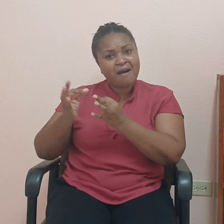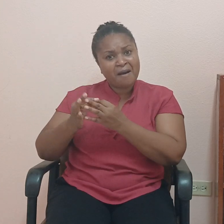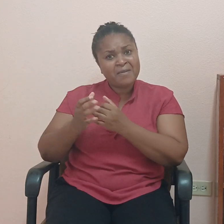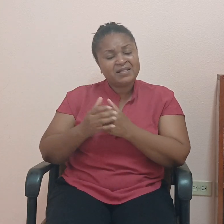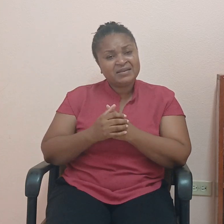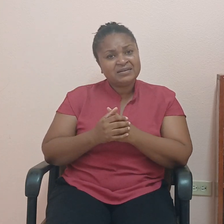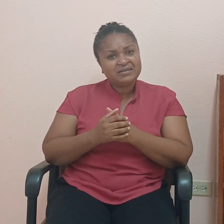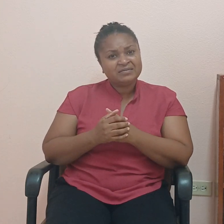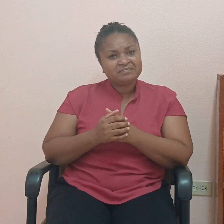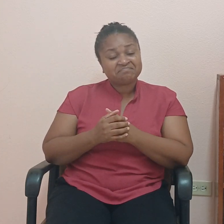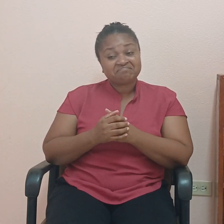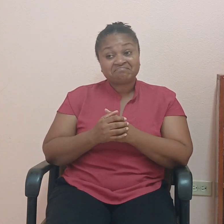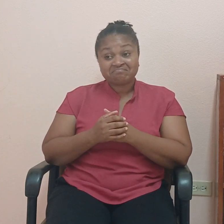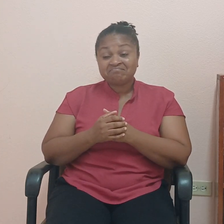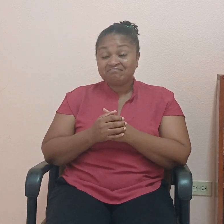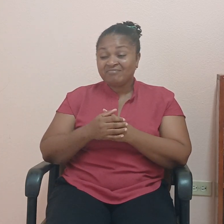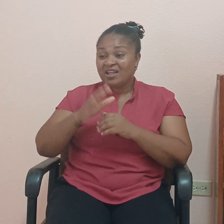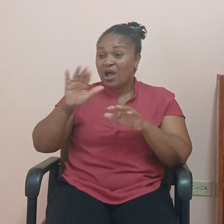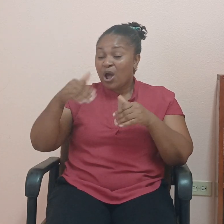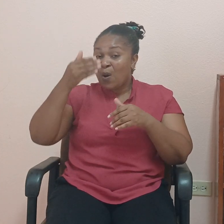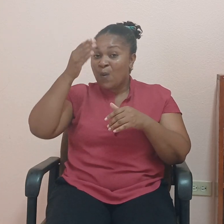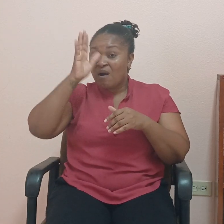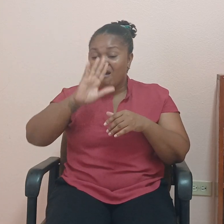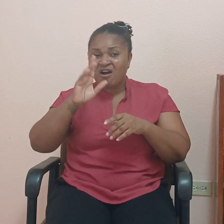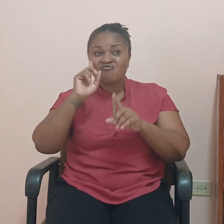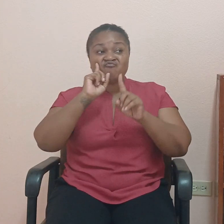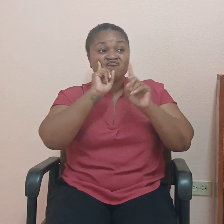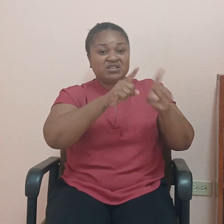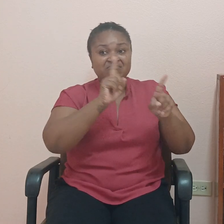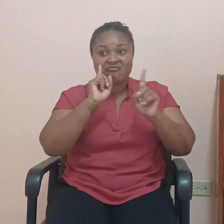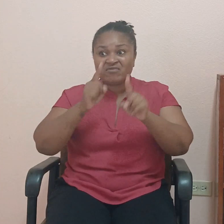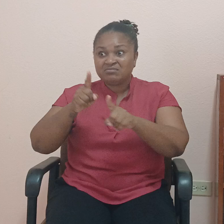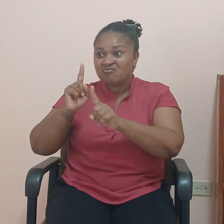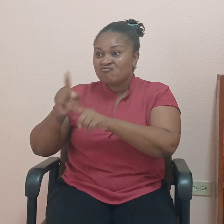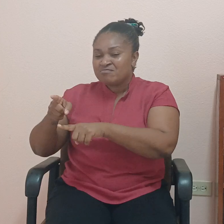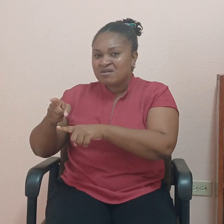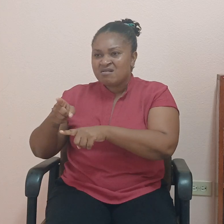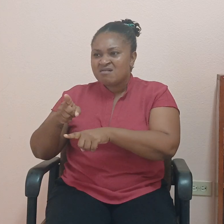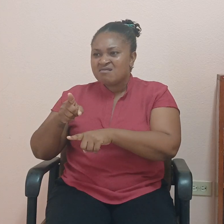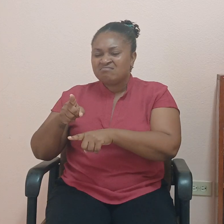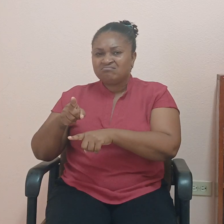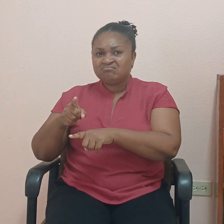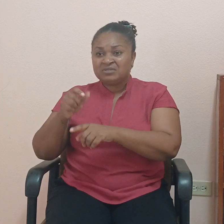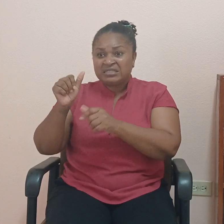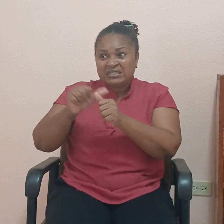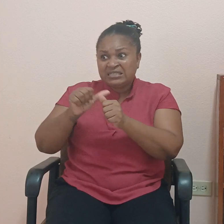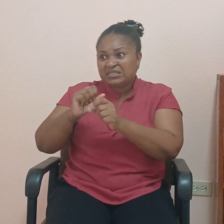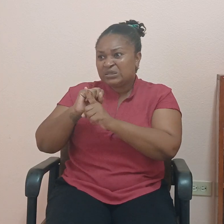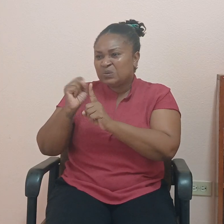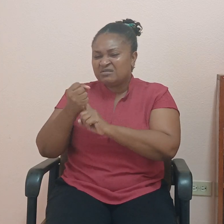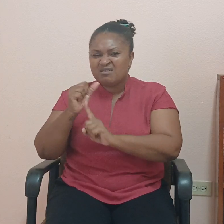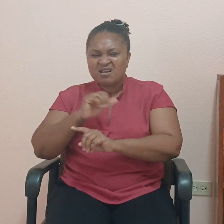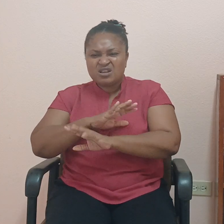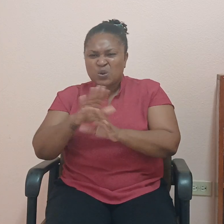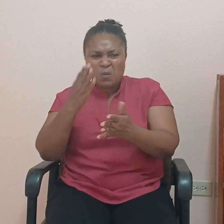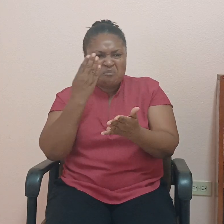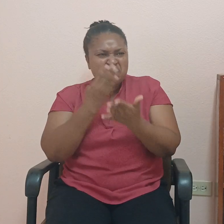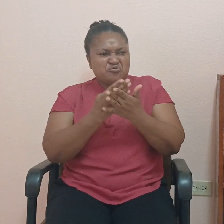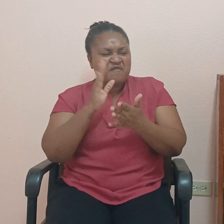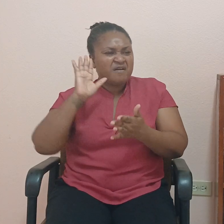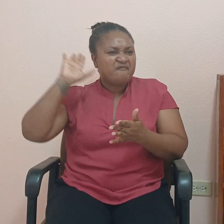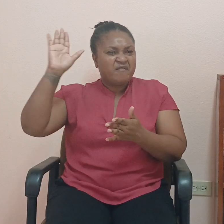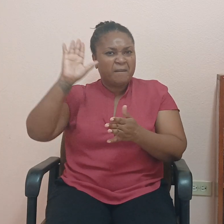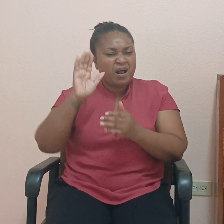HOW GOD RESPONDS IN EACH SITUATION IS NOT THE ULTIMATE PROOF OF HIS LOVE. THE PROOF